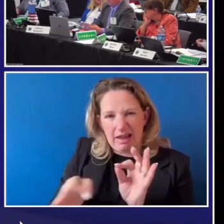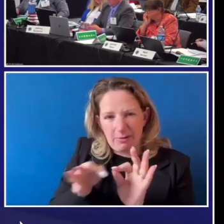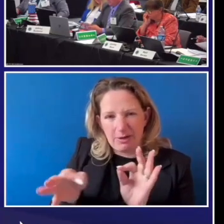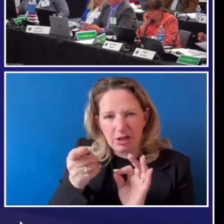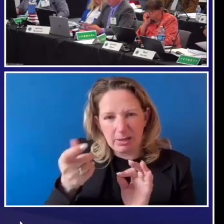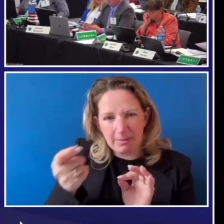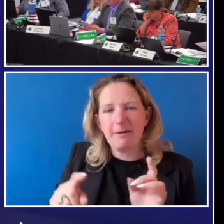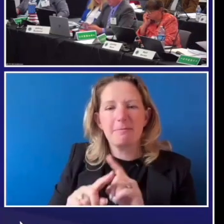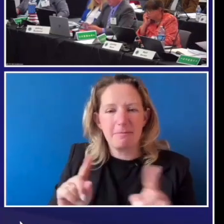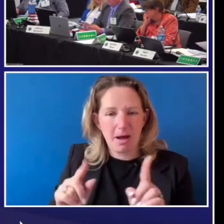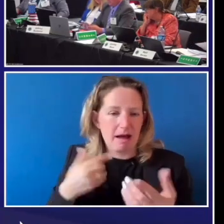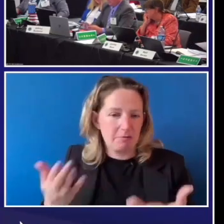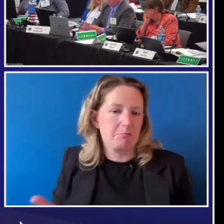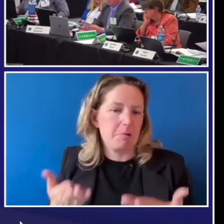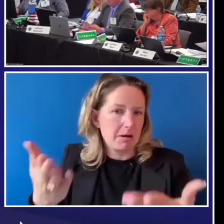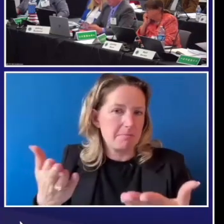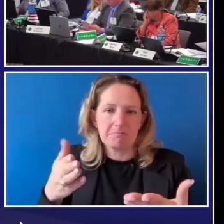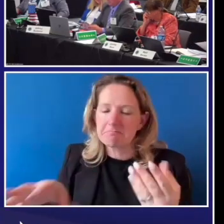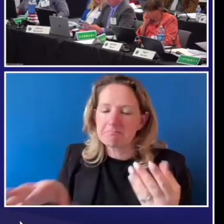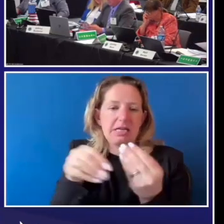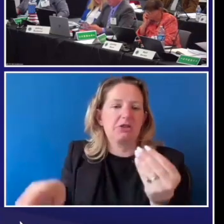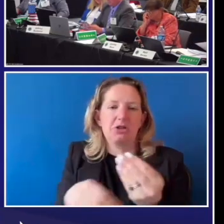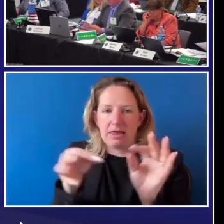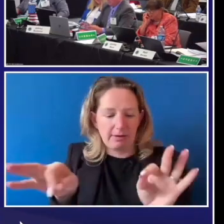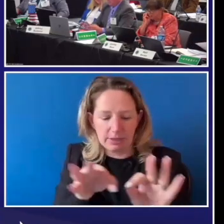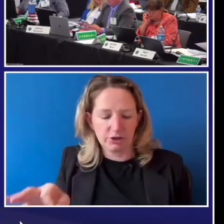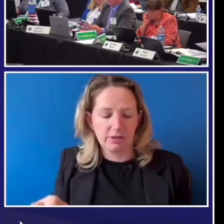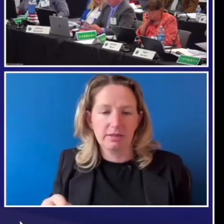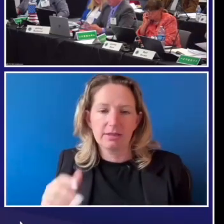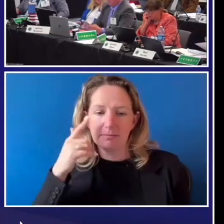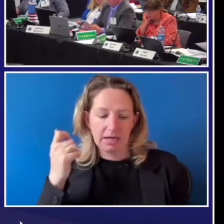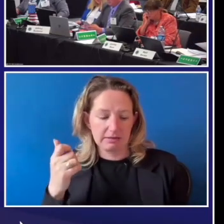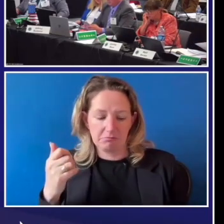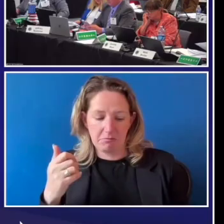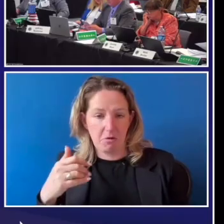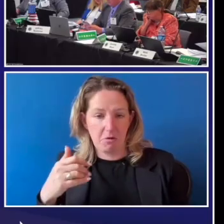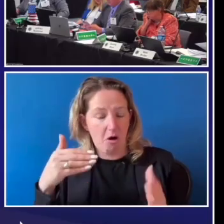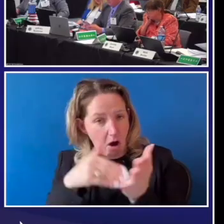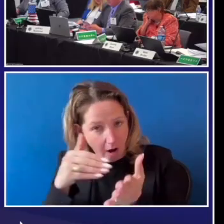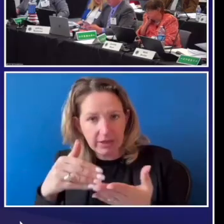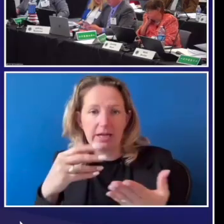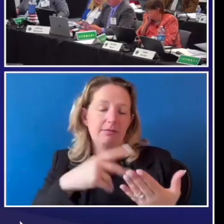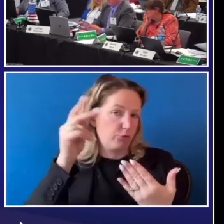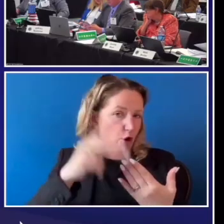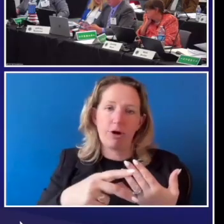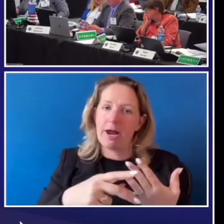additional language because we have often, um, had programmatics come before us, and there's no evident link,